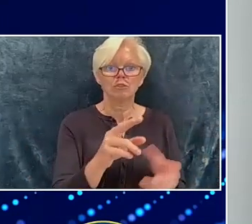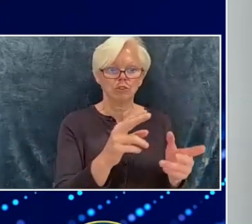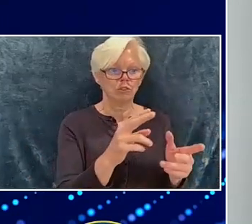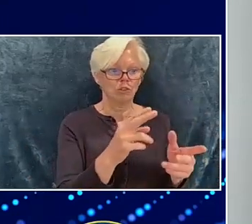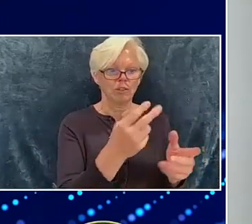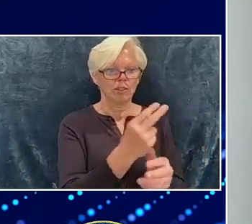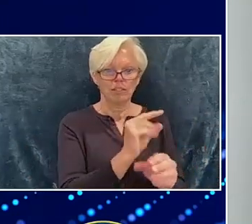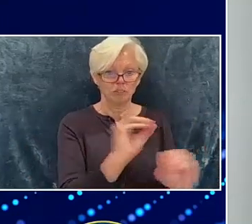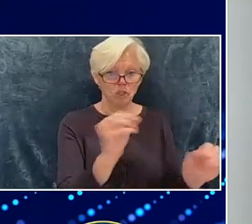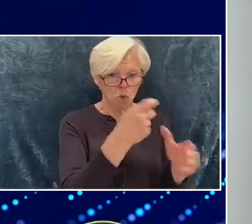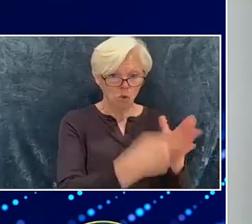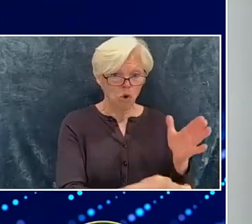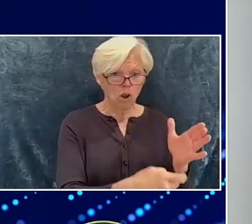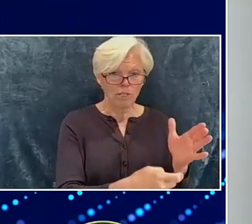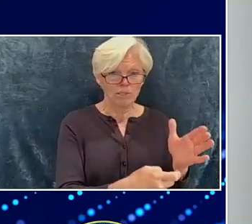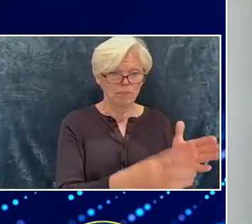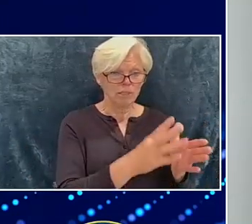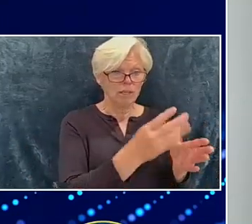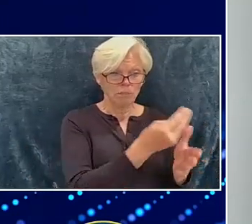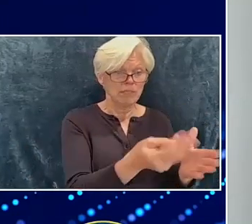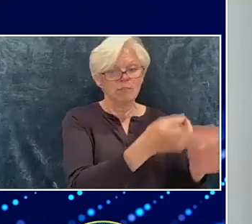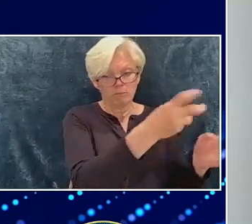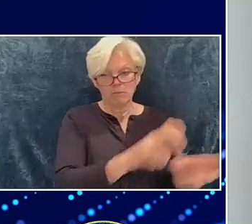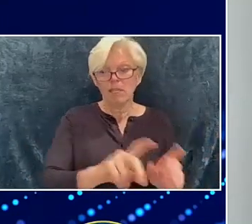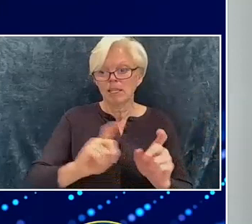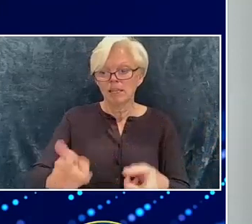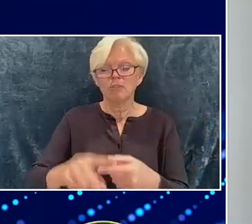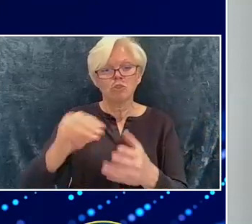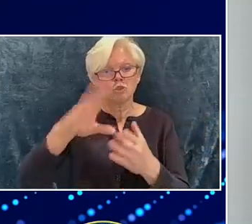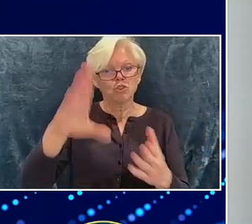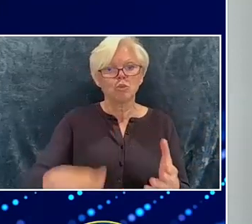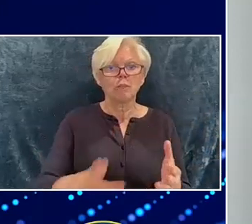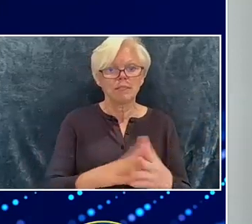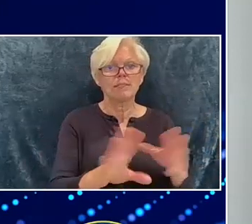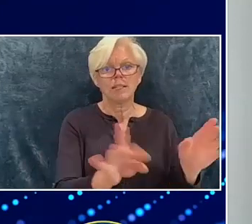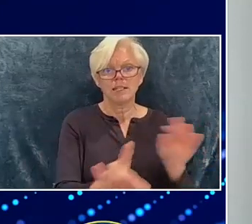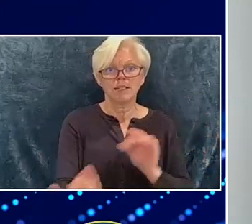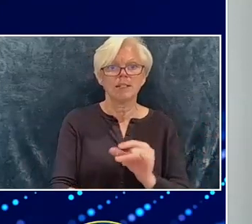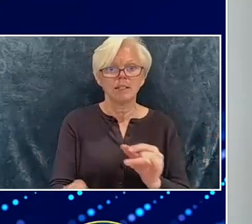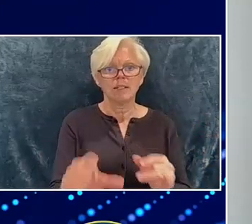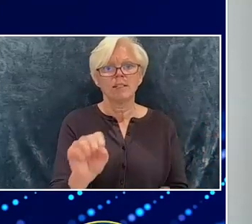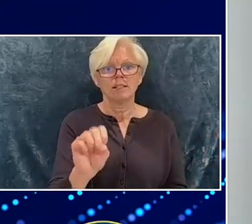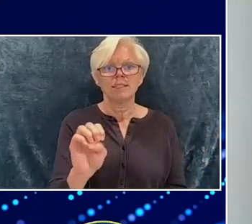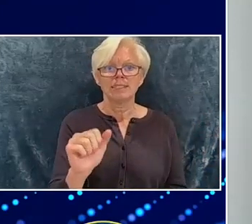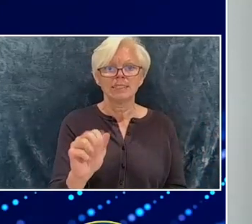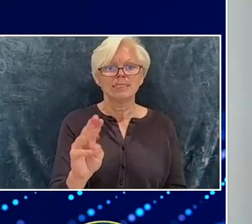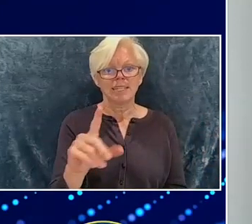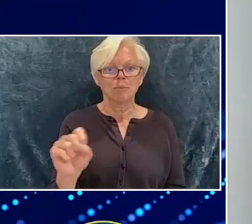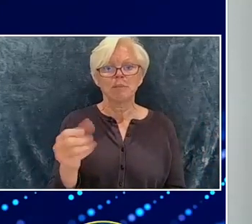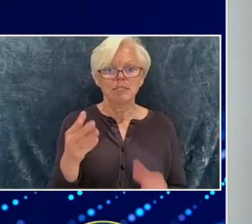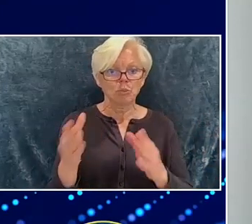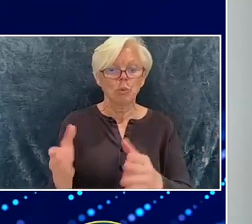to students in a seamless way. And that may not be represented in the current regulatory language.